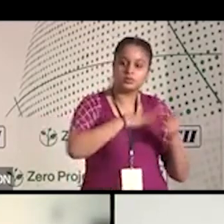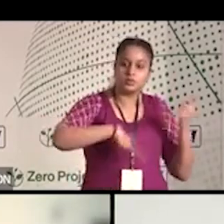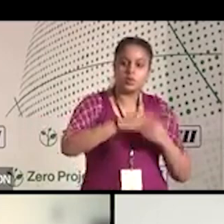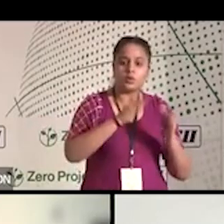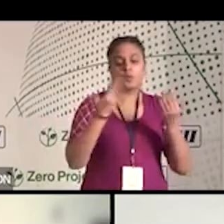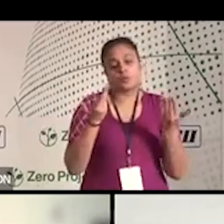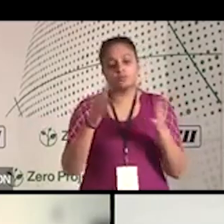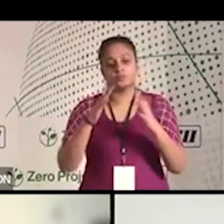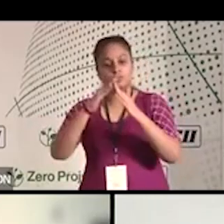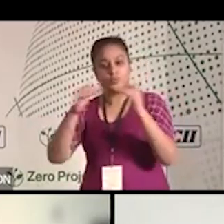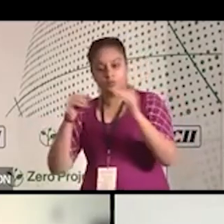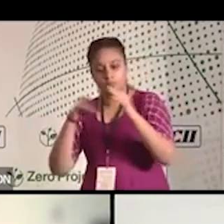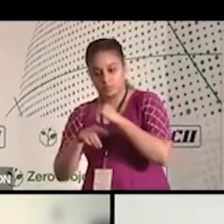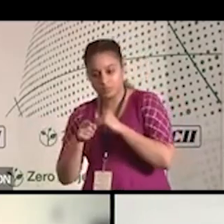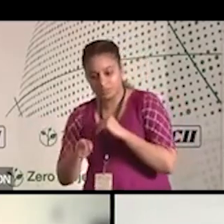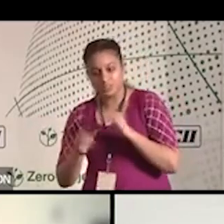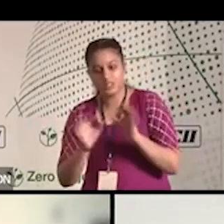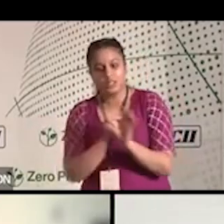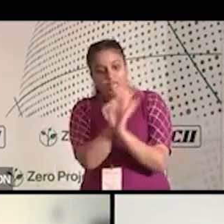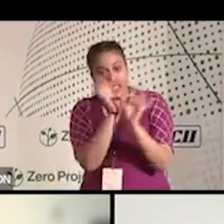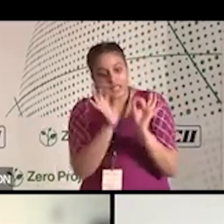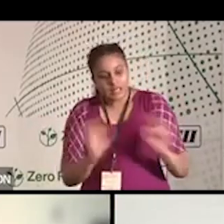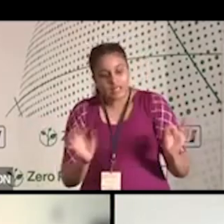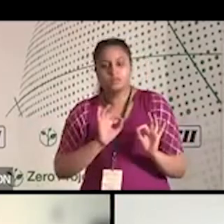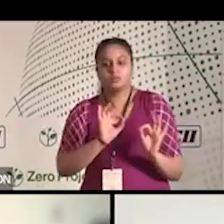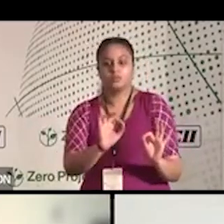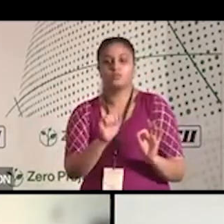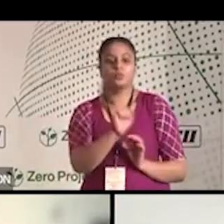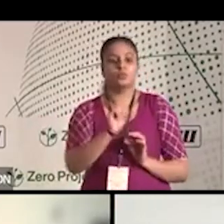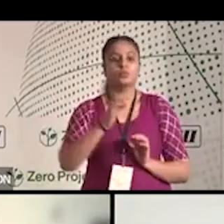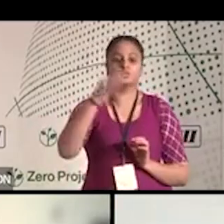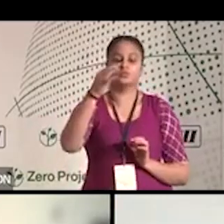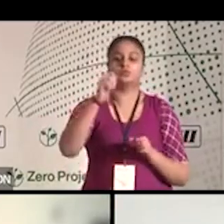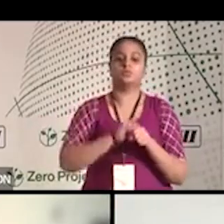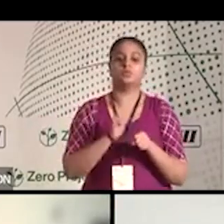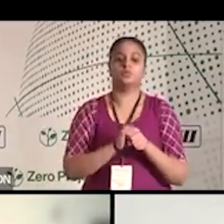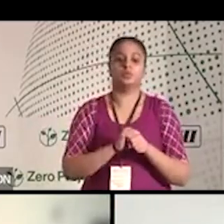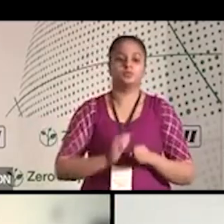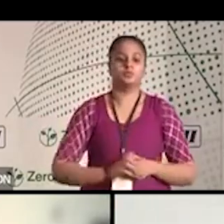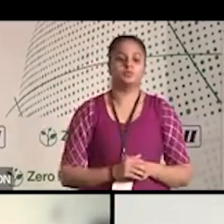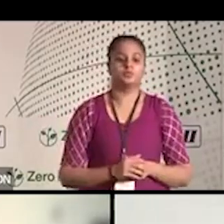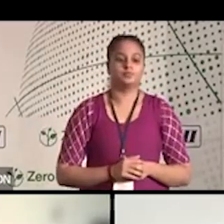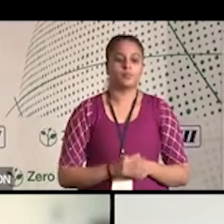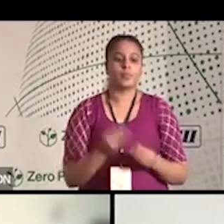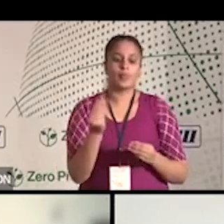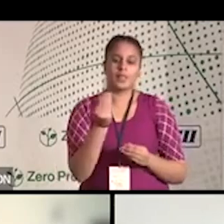which basically prepares you for a future work. So simple things like,